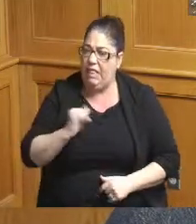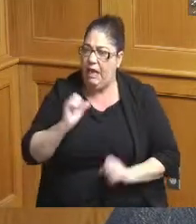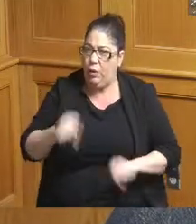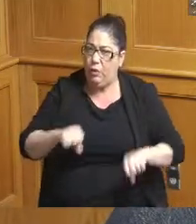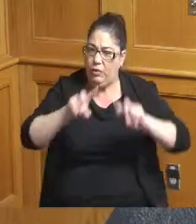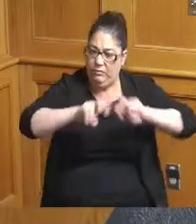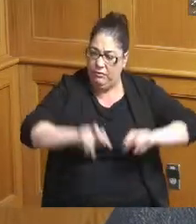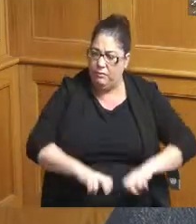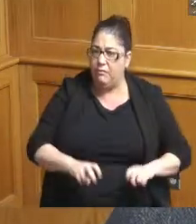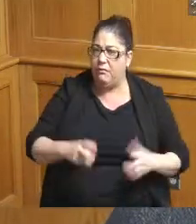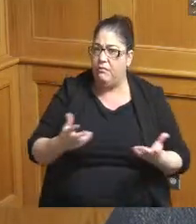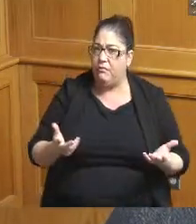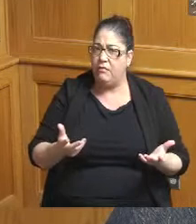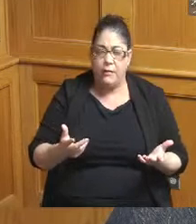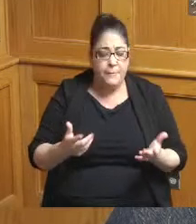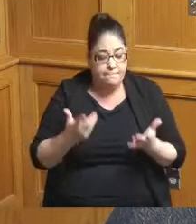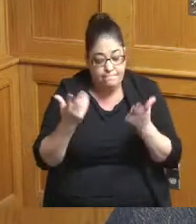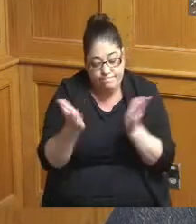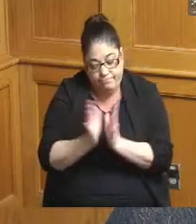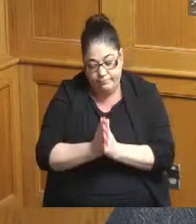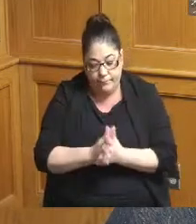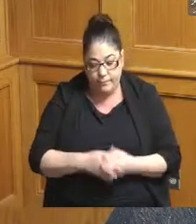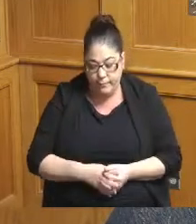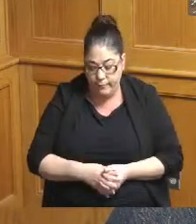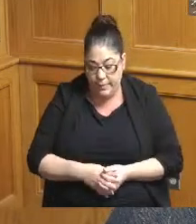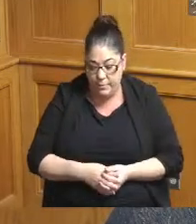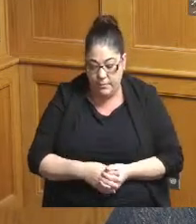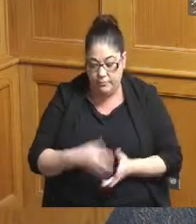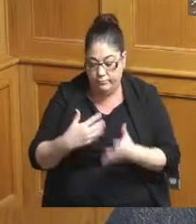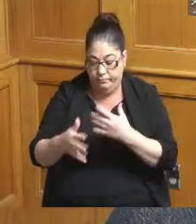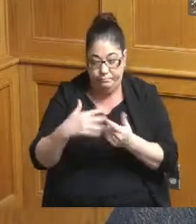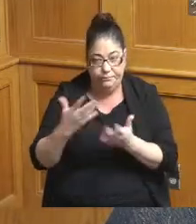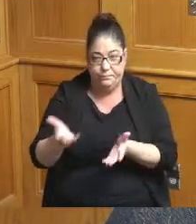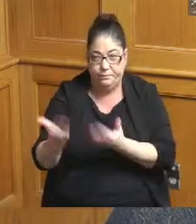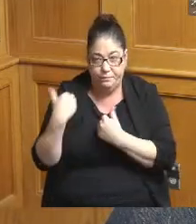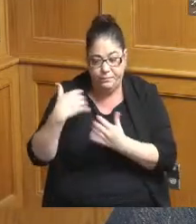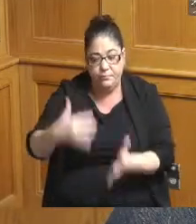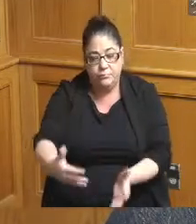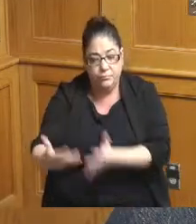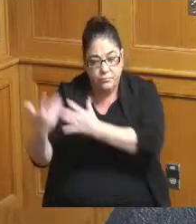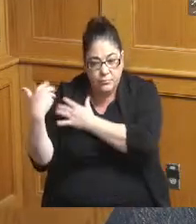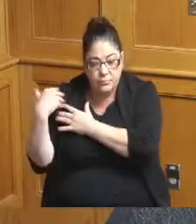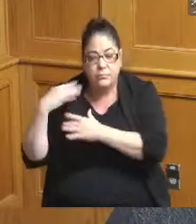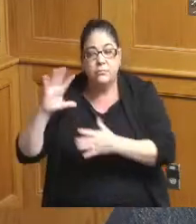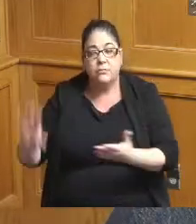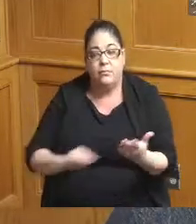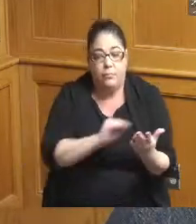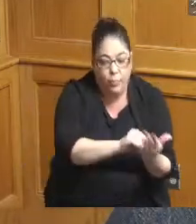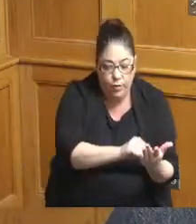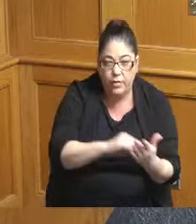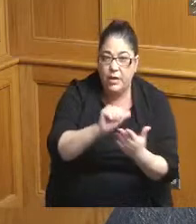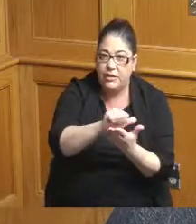I voted no but anyway I don't have a problem with putting it putting it on the agenda for Thursday